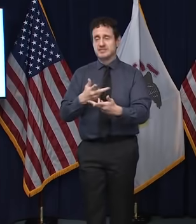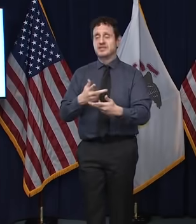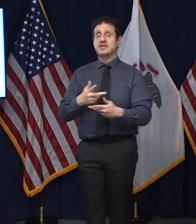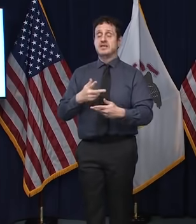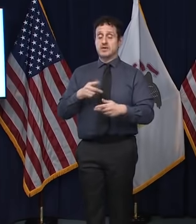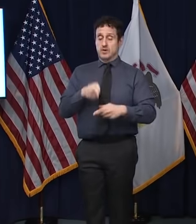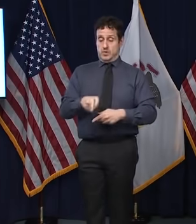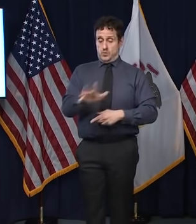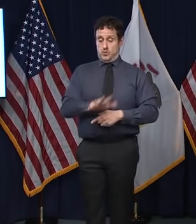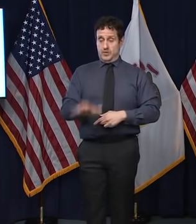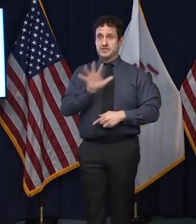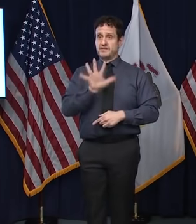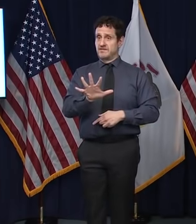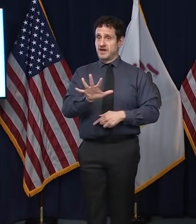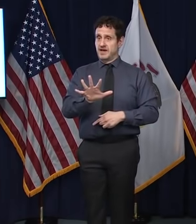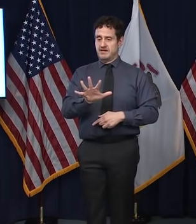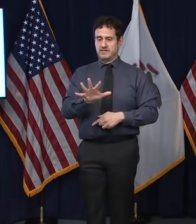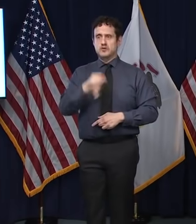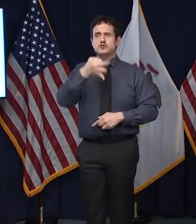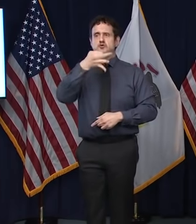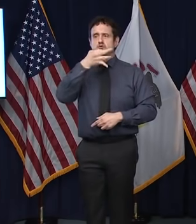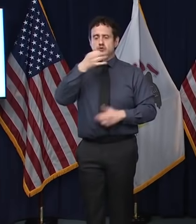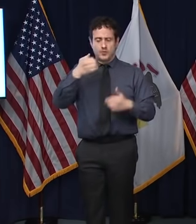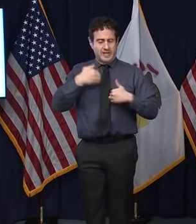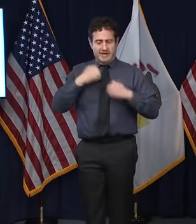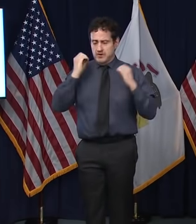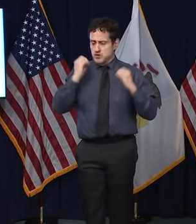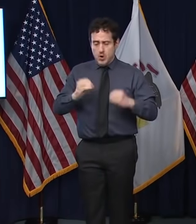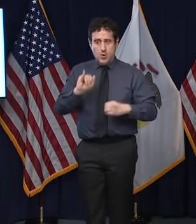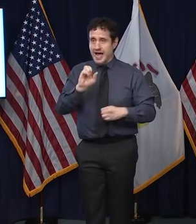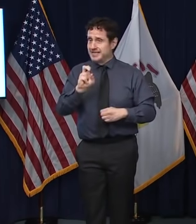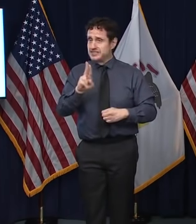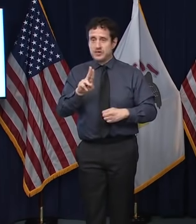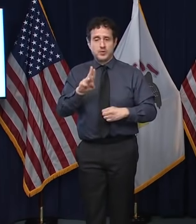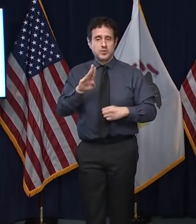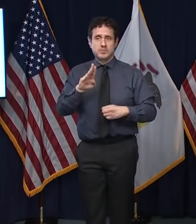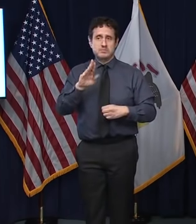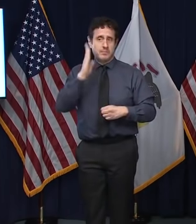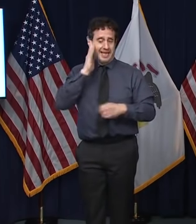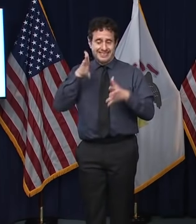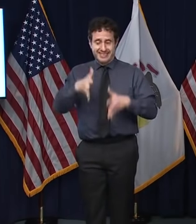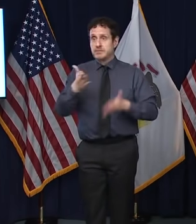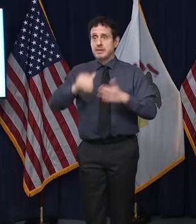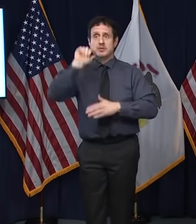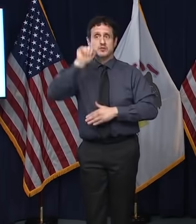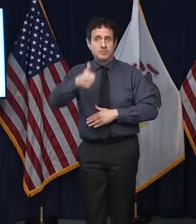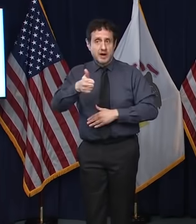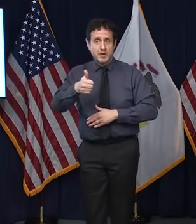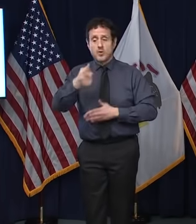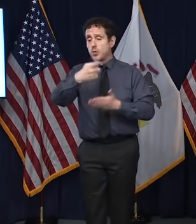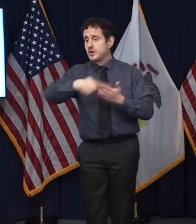the rate we're going region